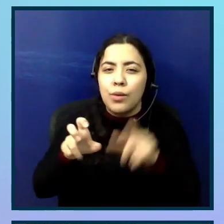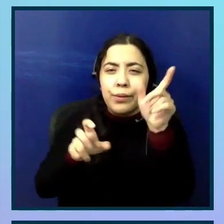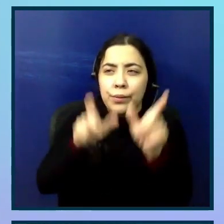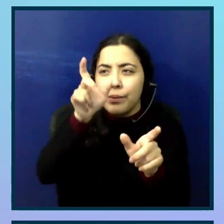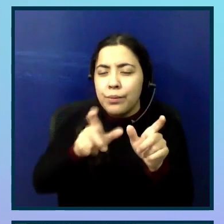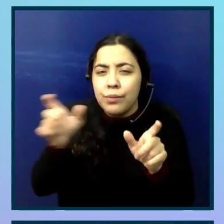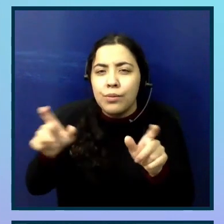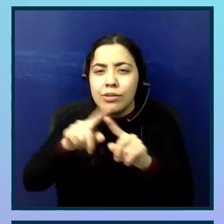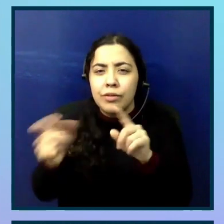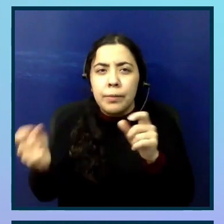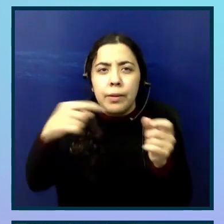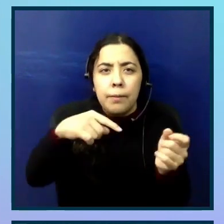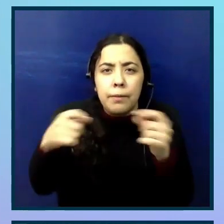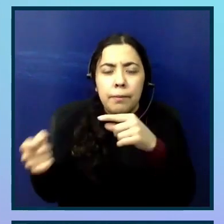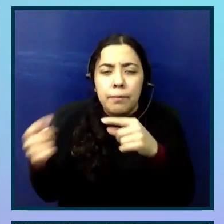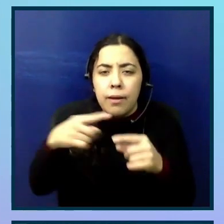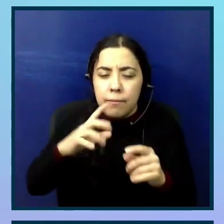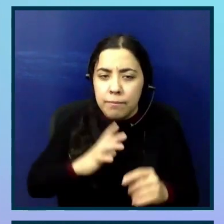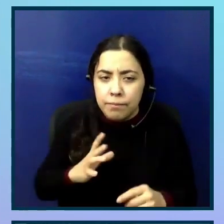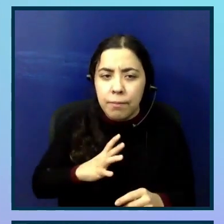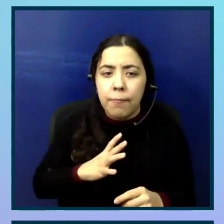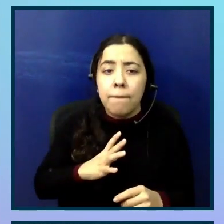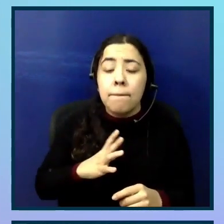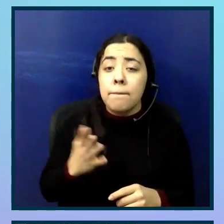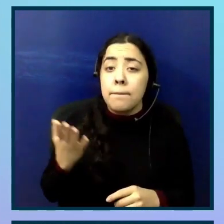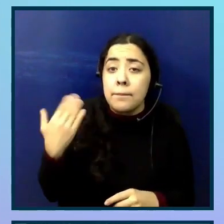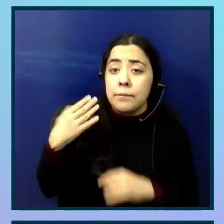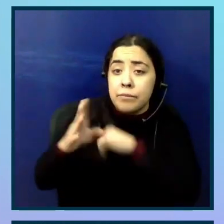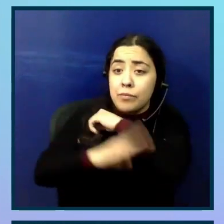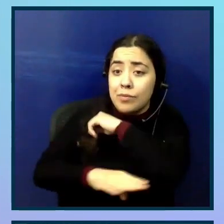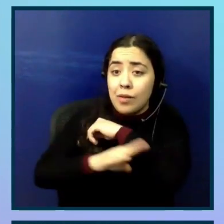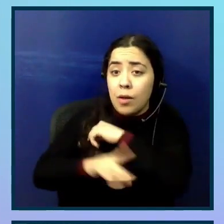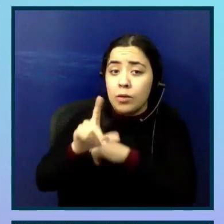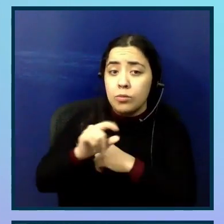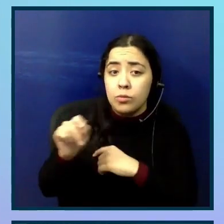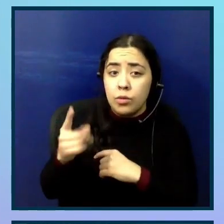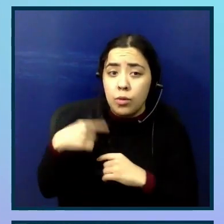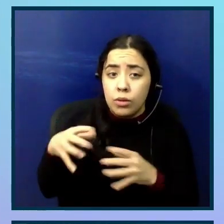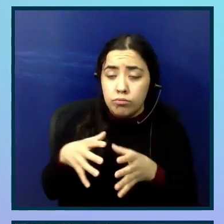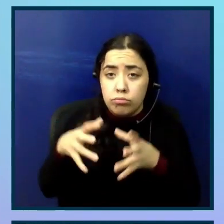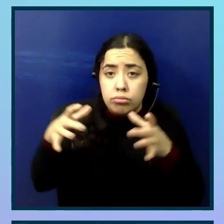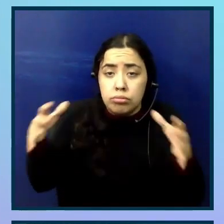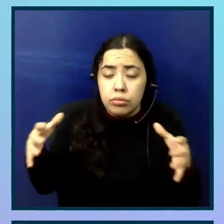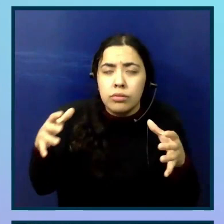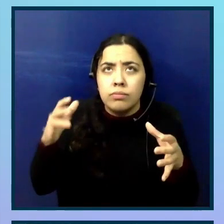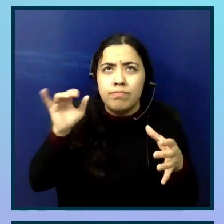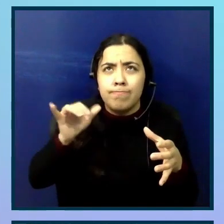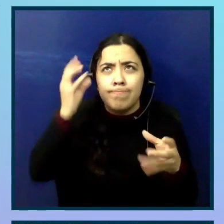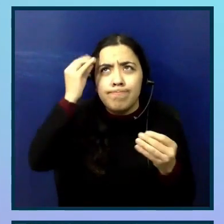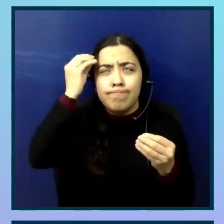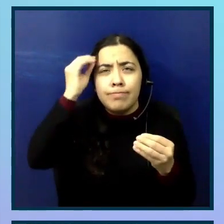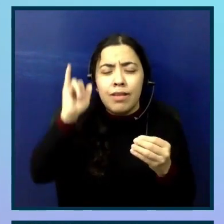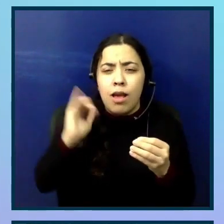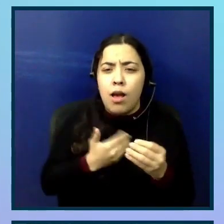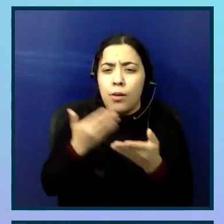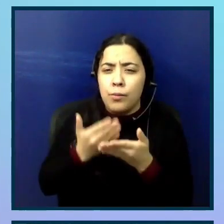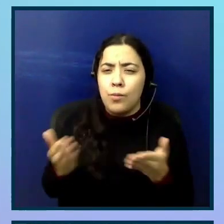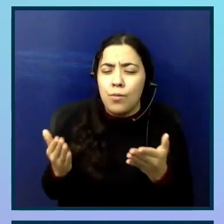But as we scaled in fall 2020, we realized that our accessibility, the products accessibility had not scaled